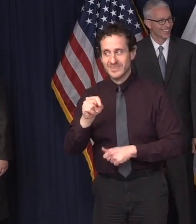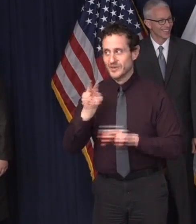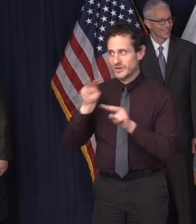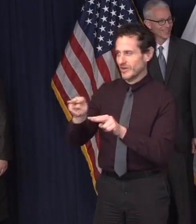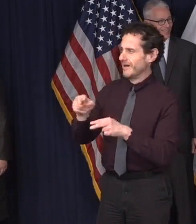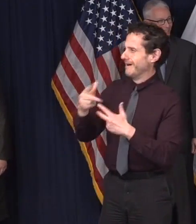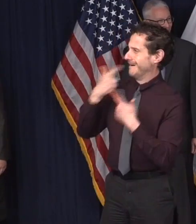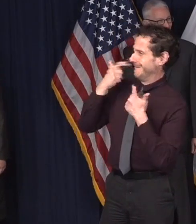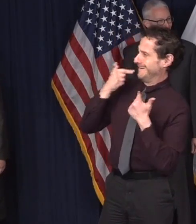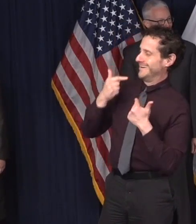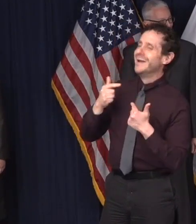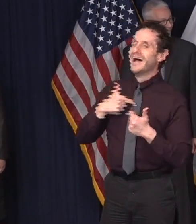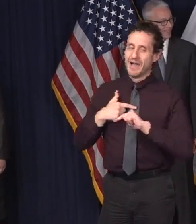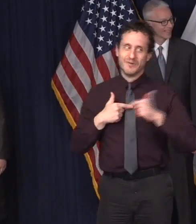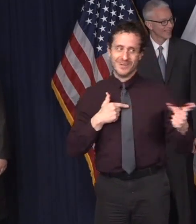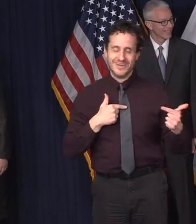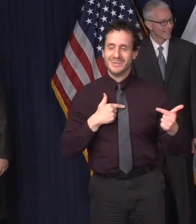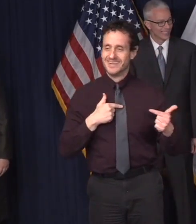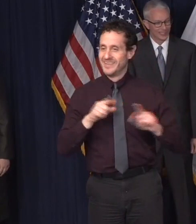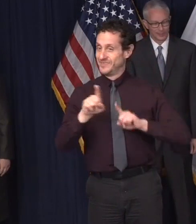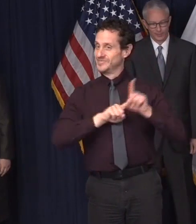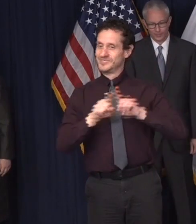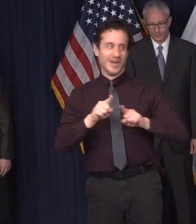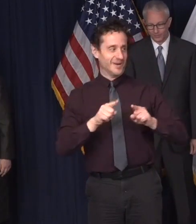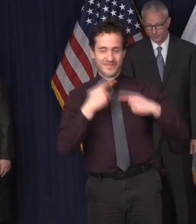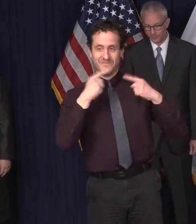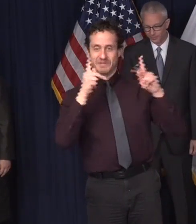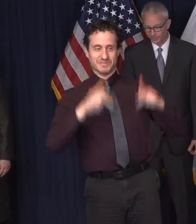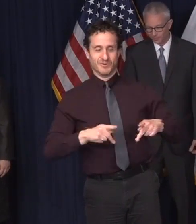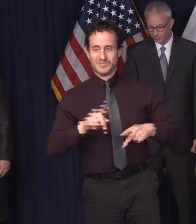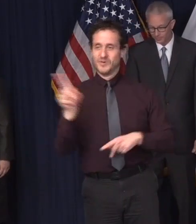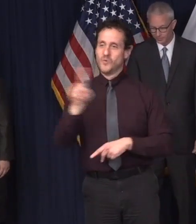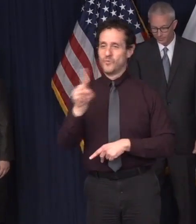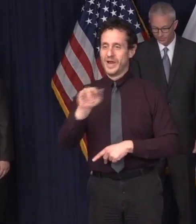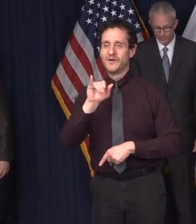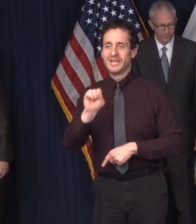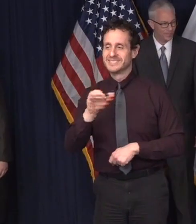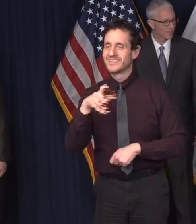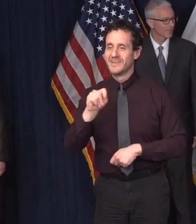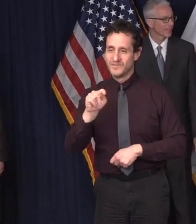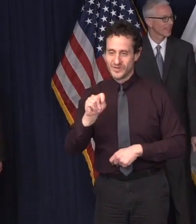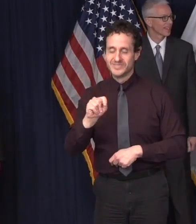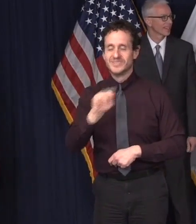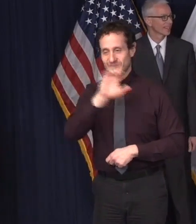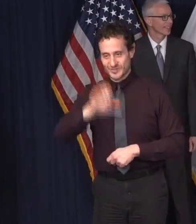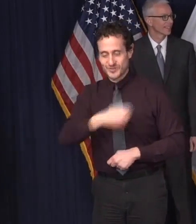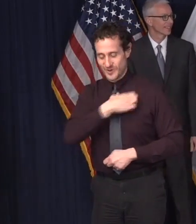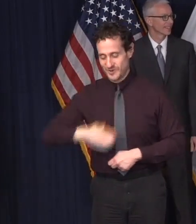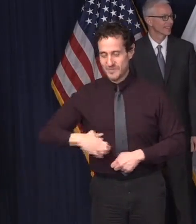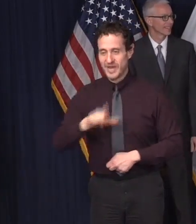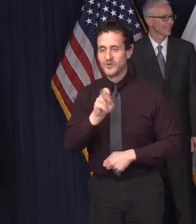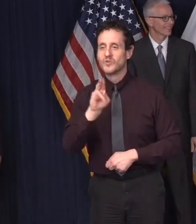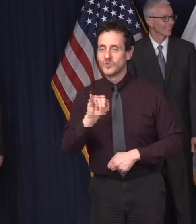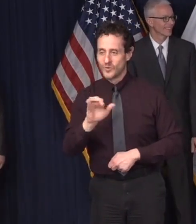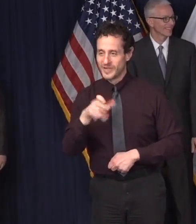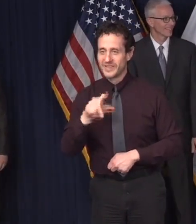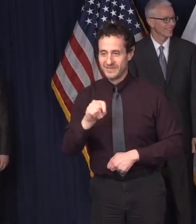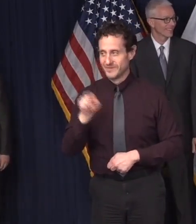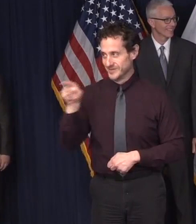THAT WHERE IS LIGHTFOOT MEME PAGE IS A GOOD PAGE TO GO FOR A LAUGH. THANK YOU AND I WANT TO TURN IT OVER TO THE STAR OF WHERE'S